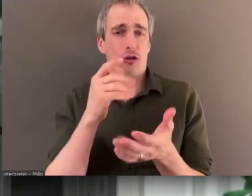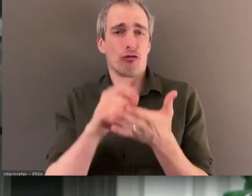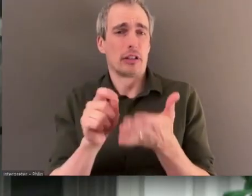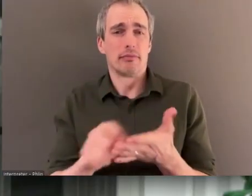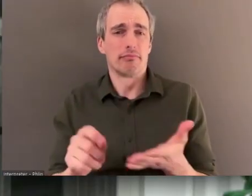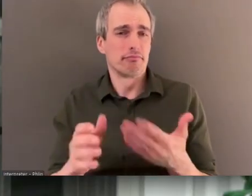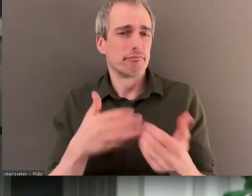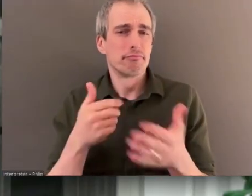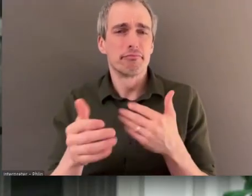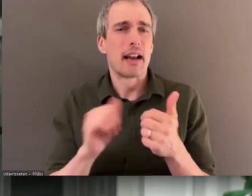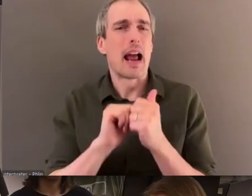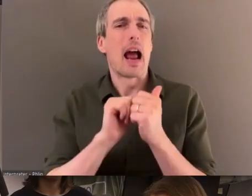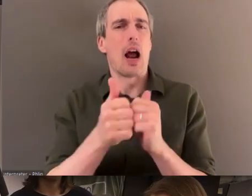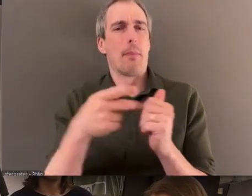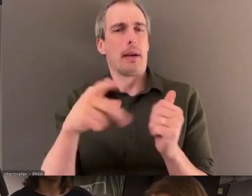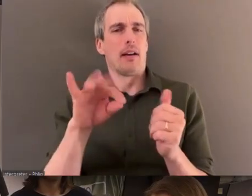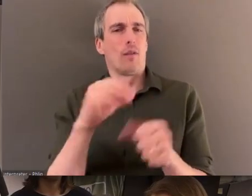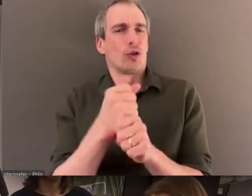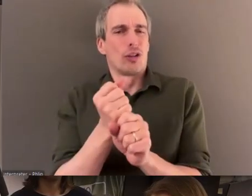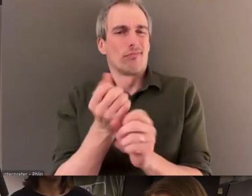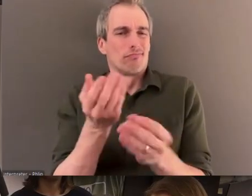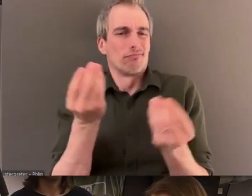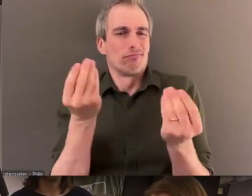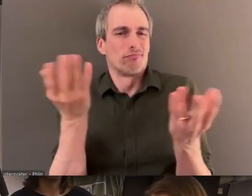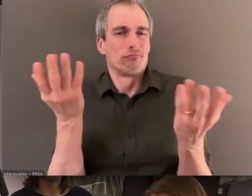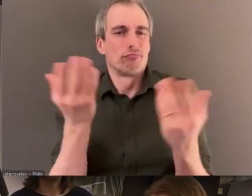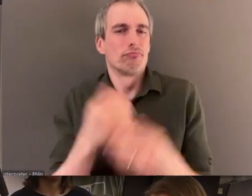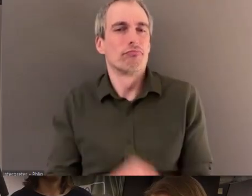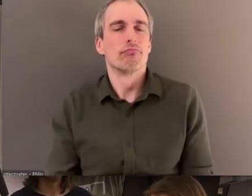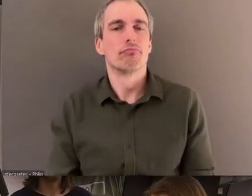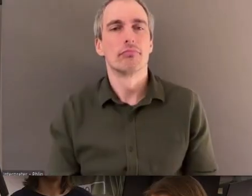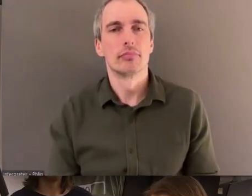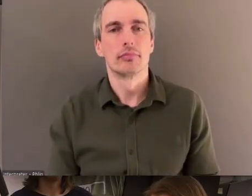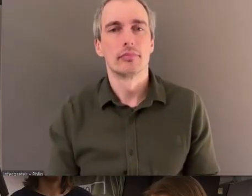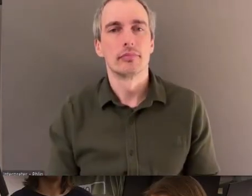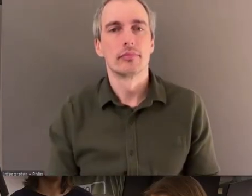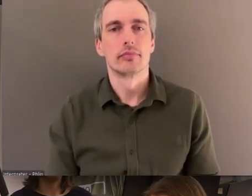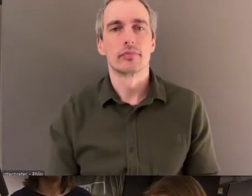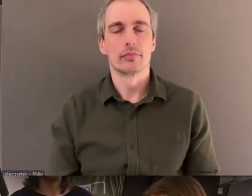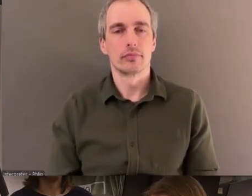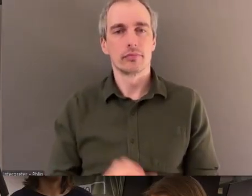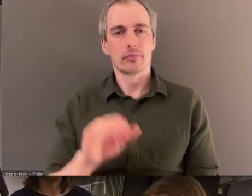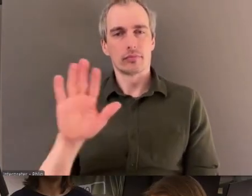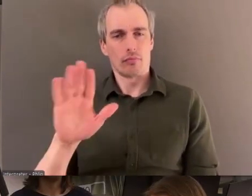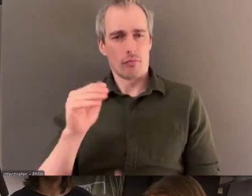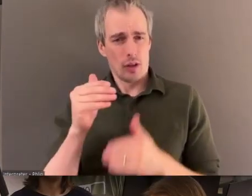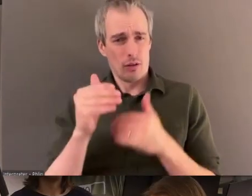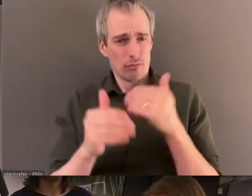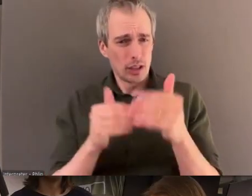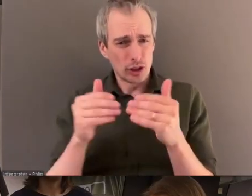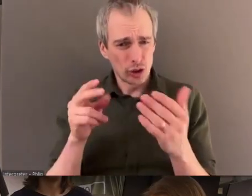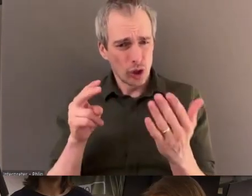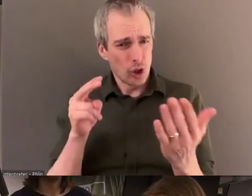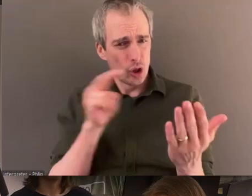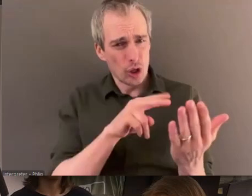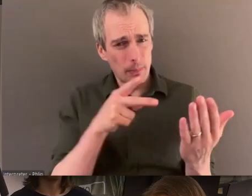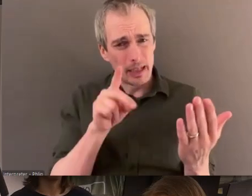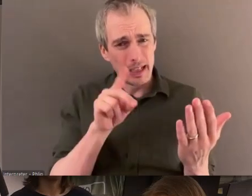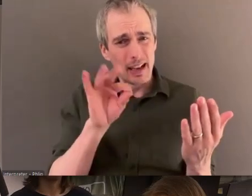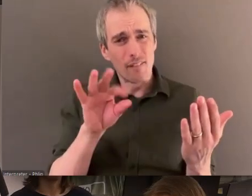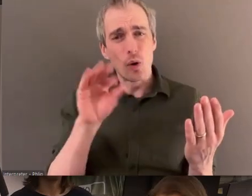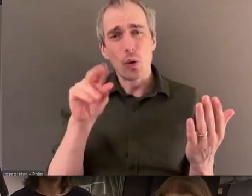So does your process look at the PDF code or does it render the PDF code all to a